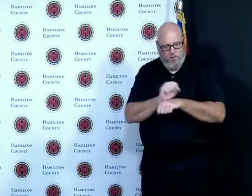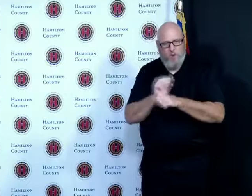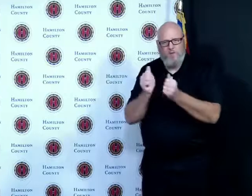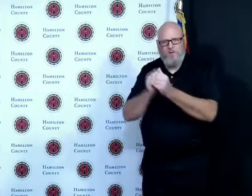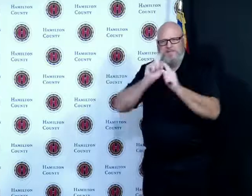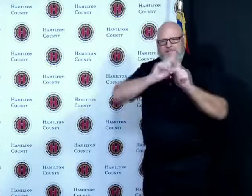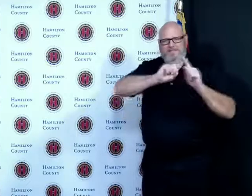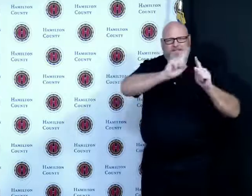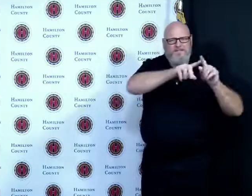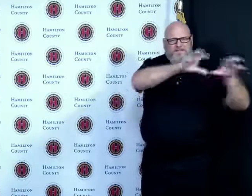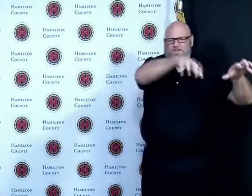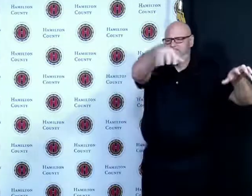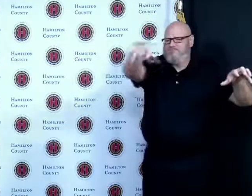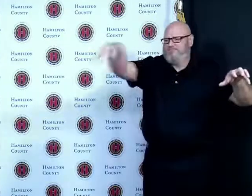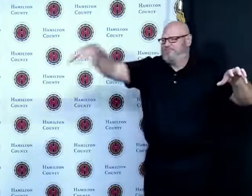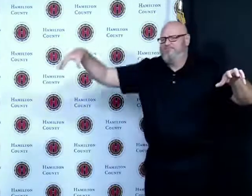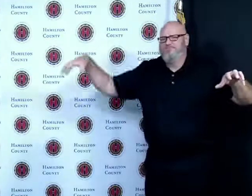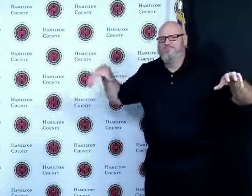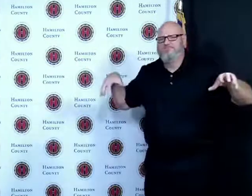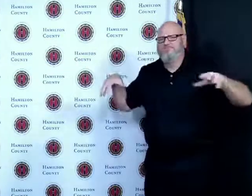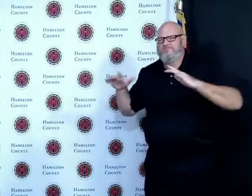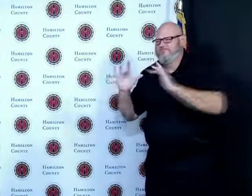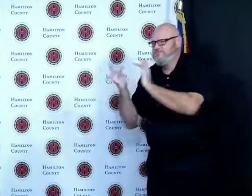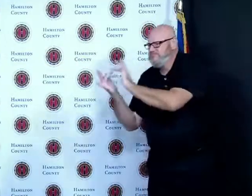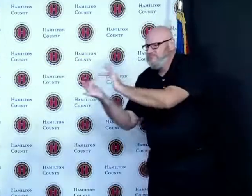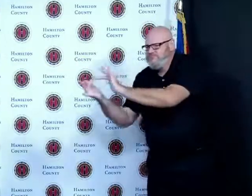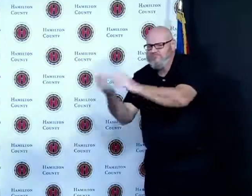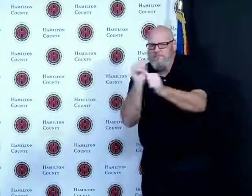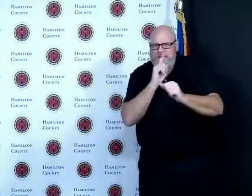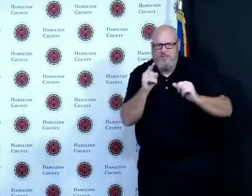a couple minutes but first we're going to turn to Greg for the trends and the numbers